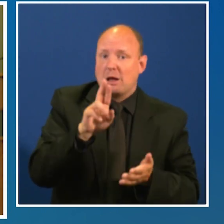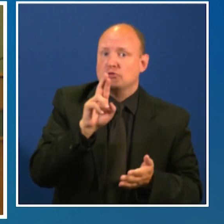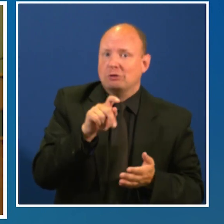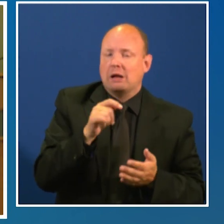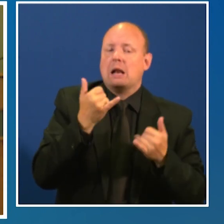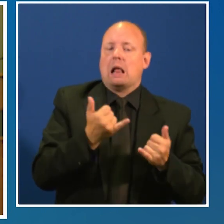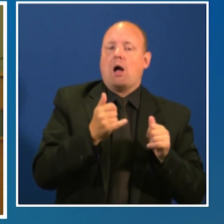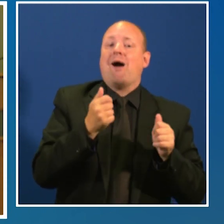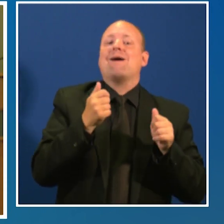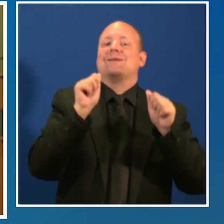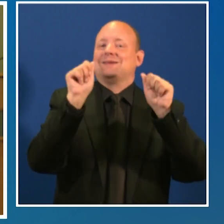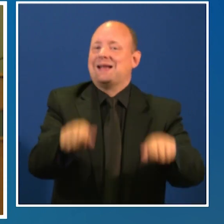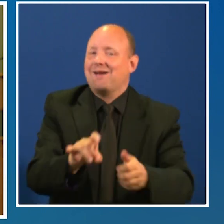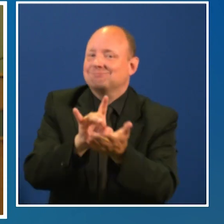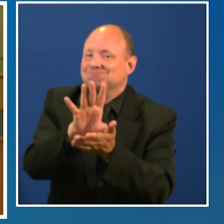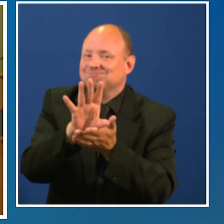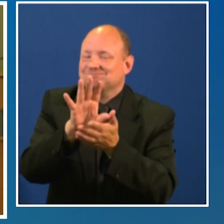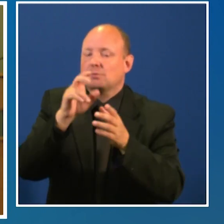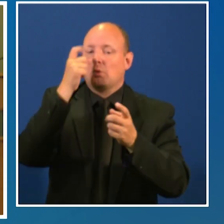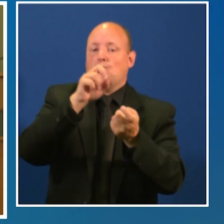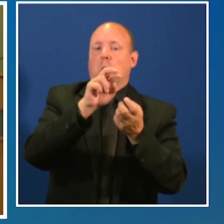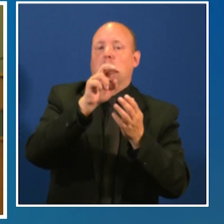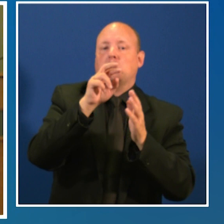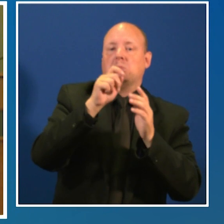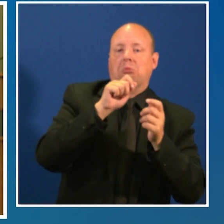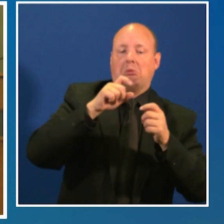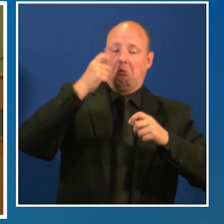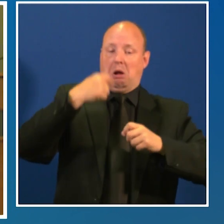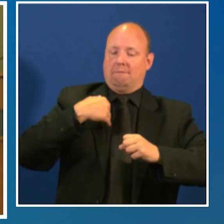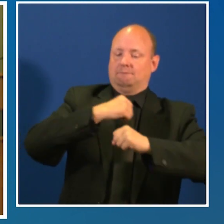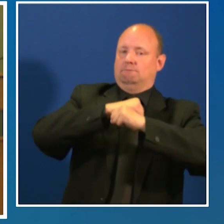The new rules protect indebted renters from eviction for